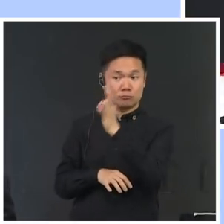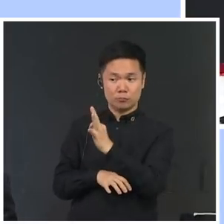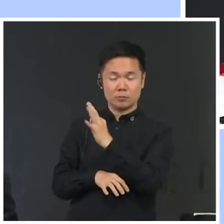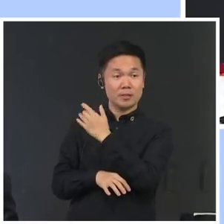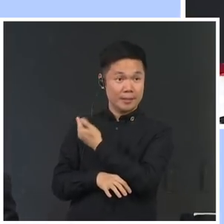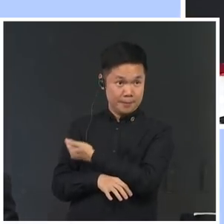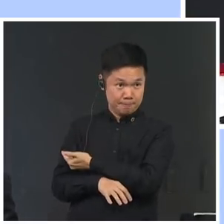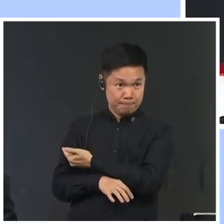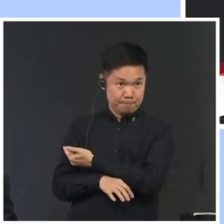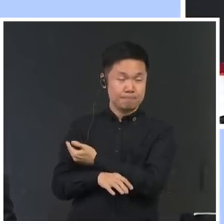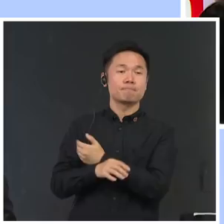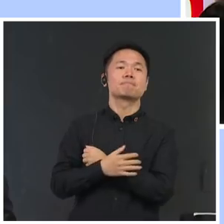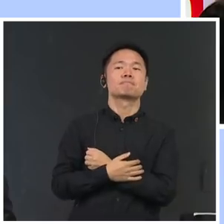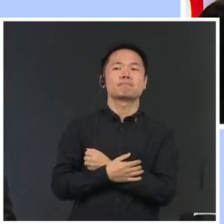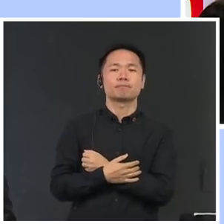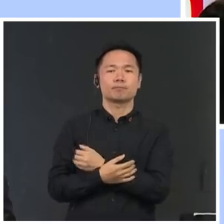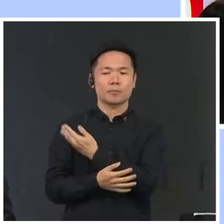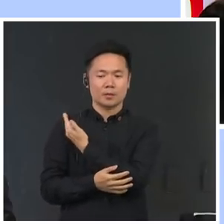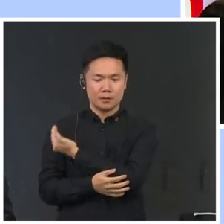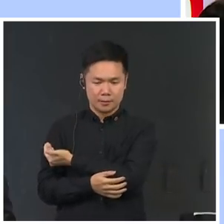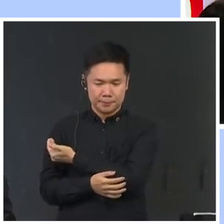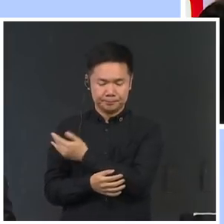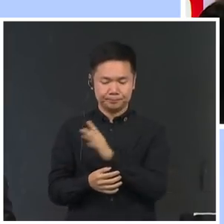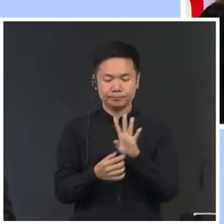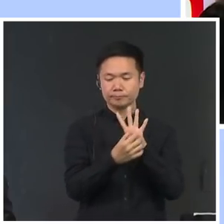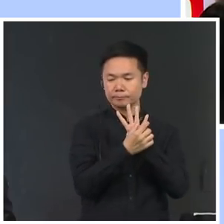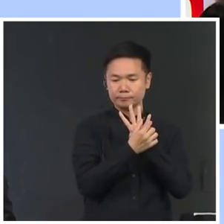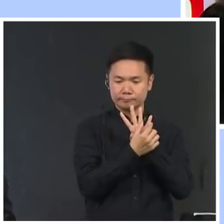sign language ordinance, and Tottori Prefecture, really that ordinance changed someone's life, like that.